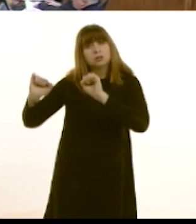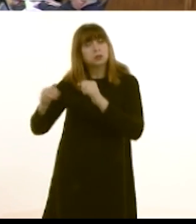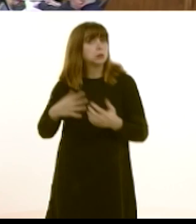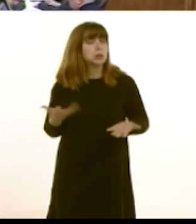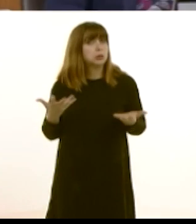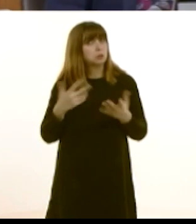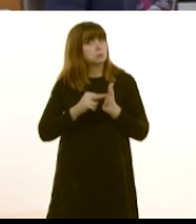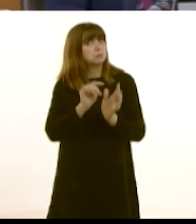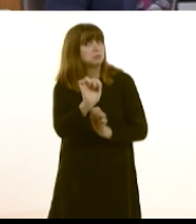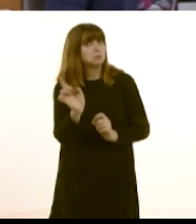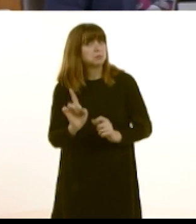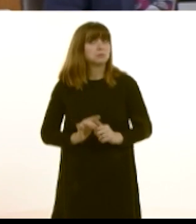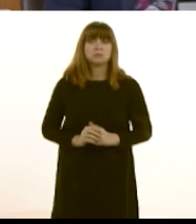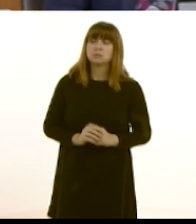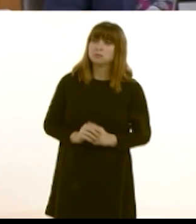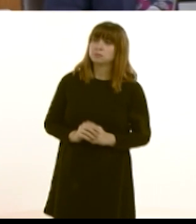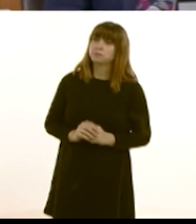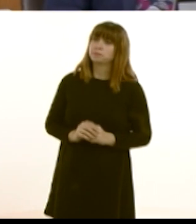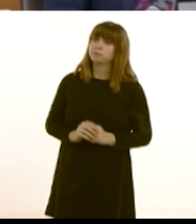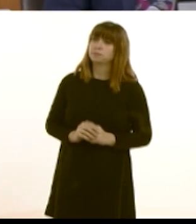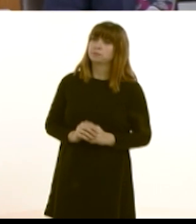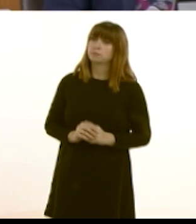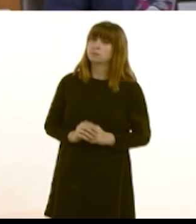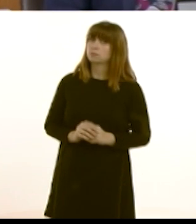Carwyn Jones: Thatís not what happened over Christmas.